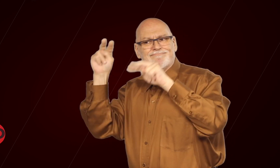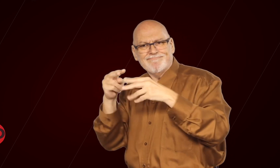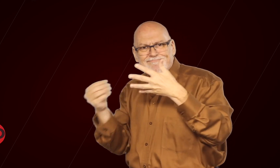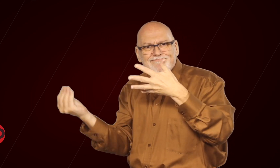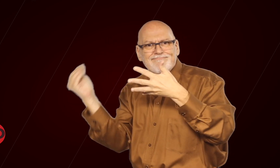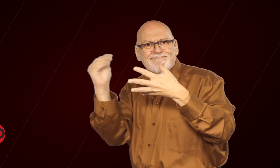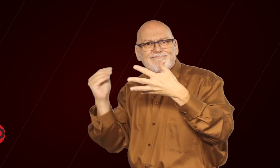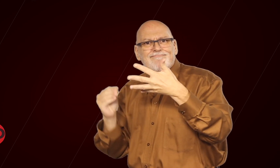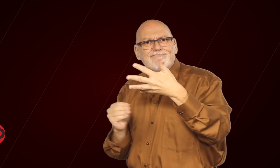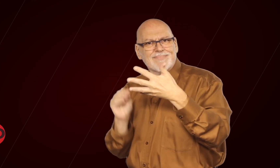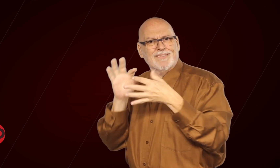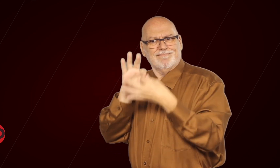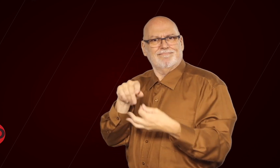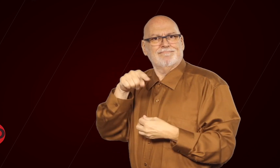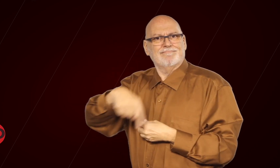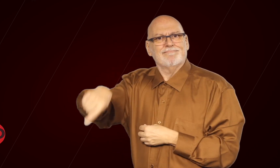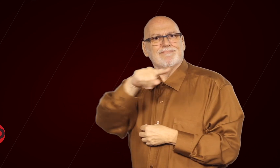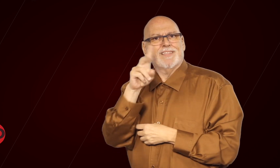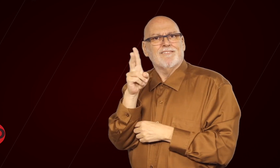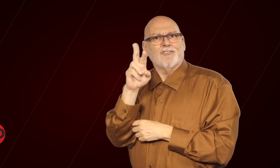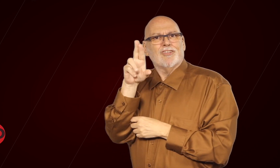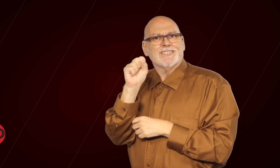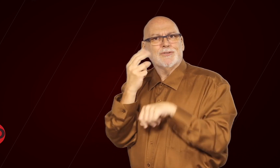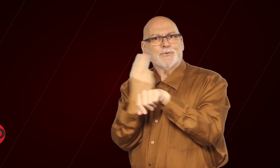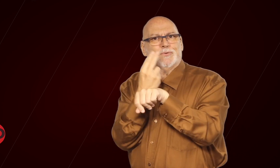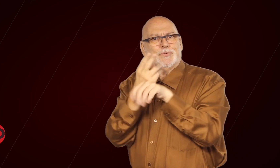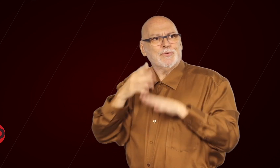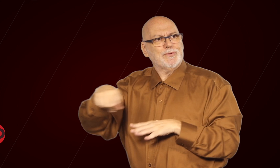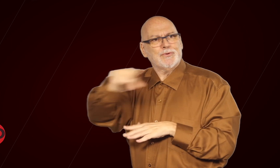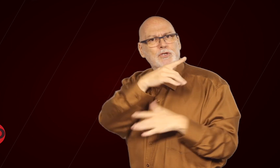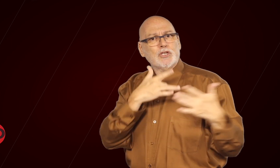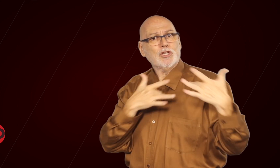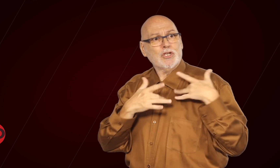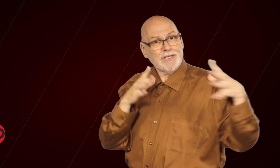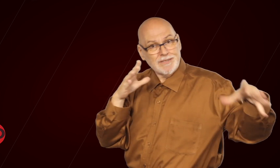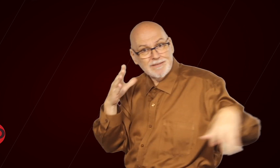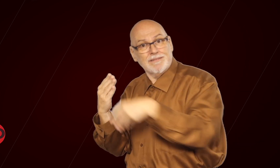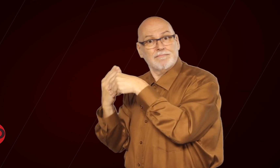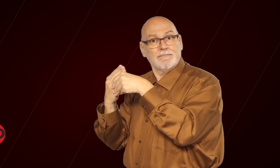in addressing VRS user concerns?